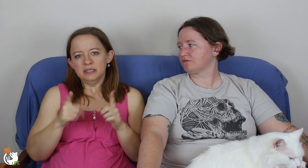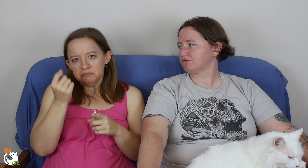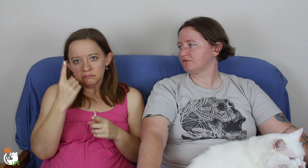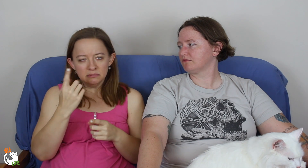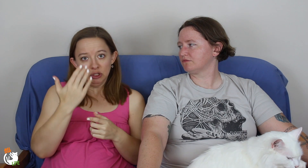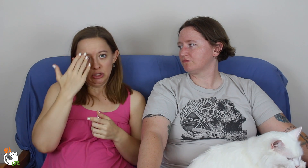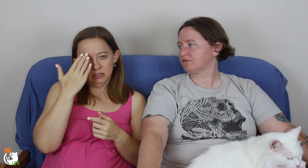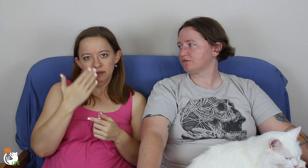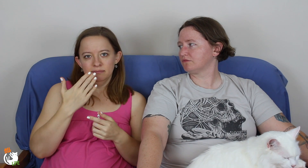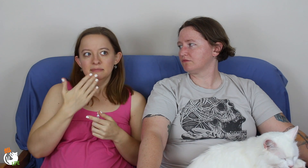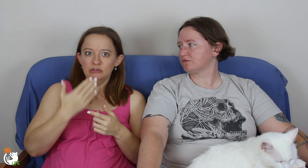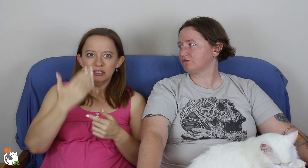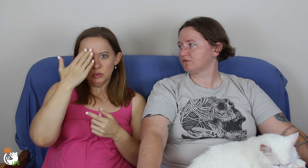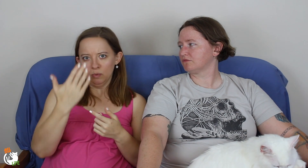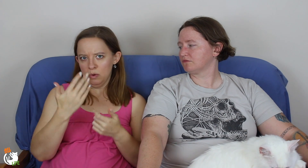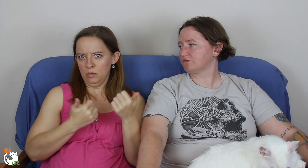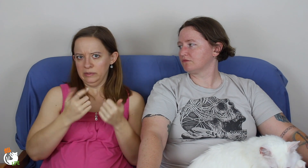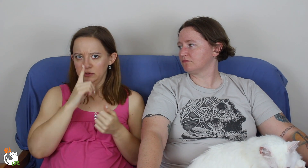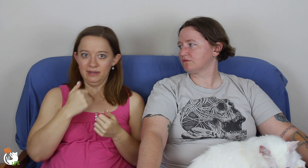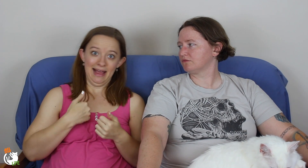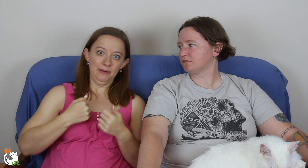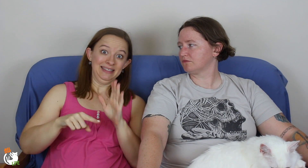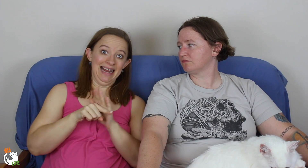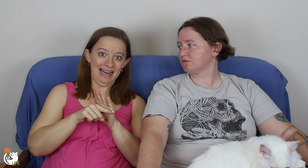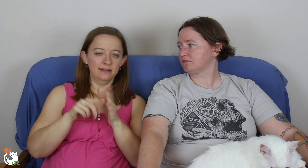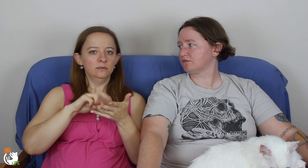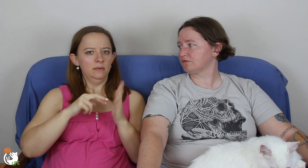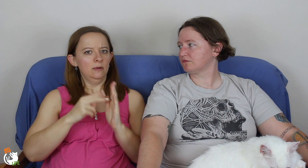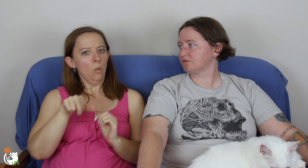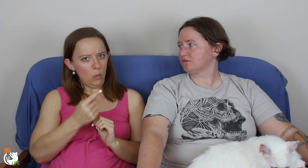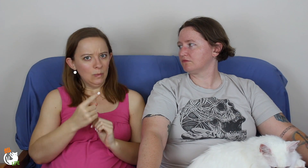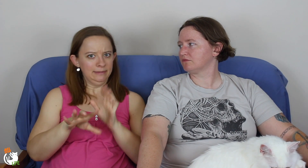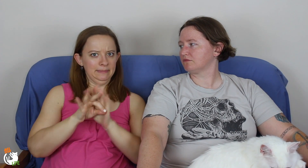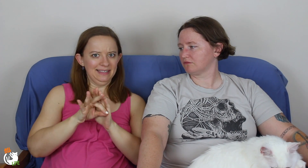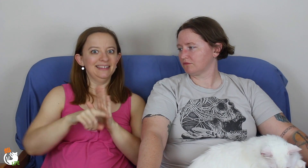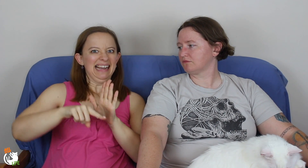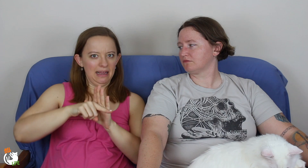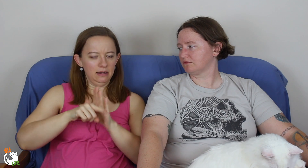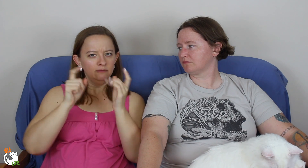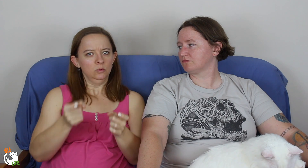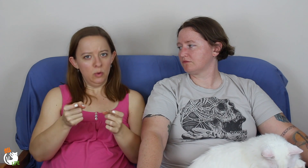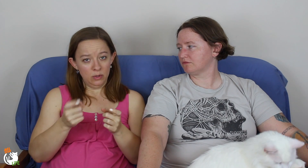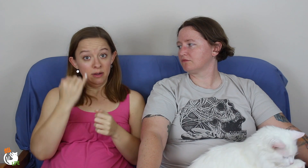But still, it's good to know which one you are. If you're negative, that means you can only pick from a negative donor.